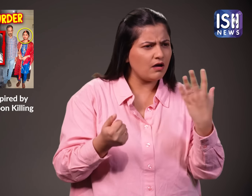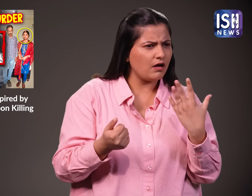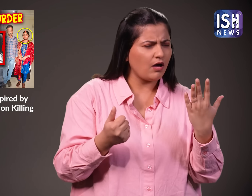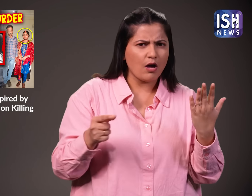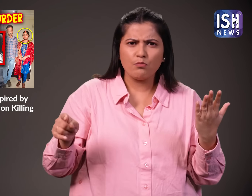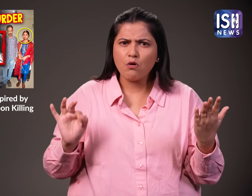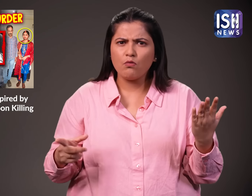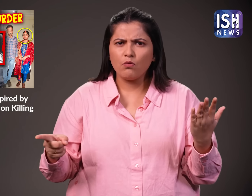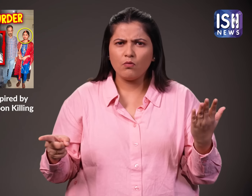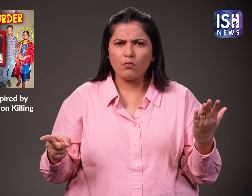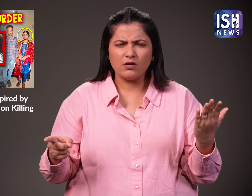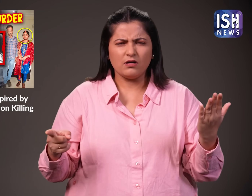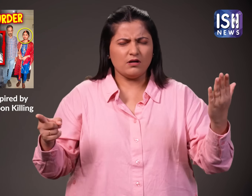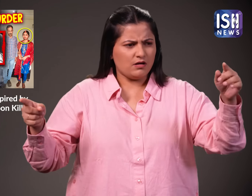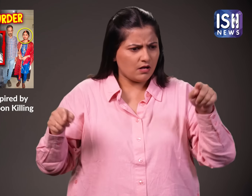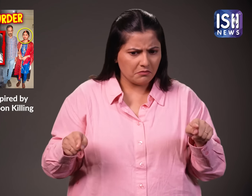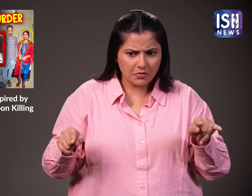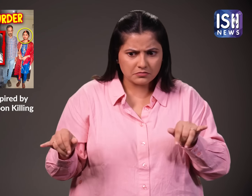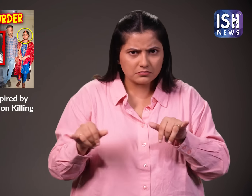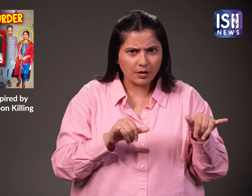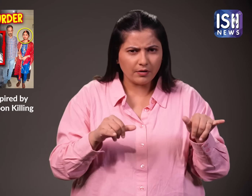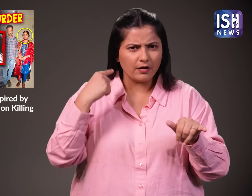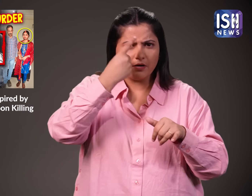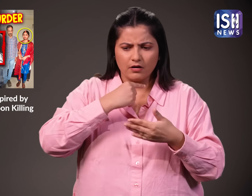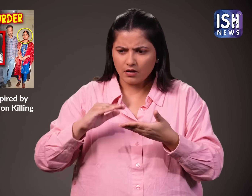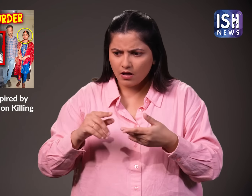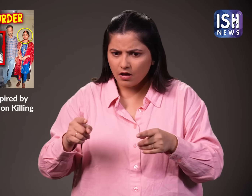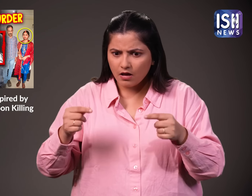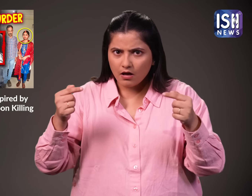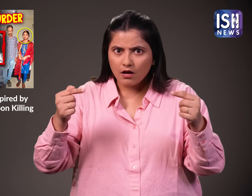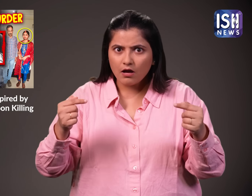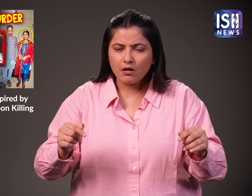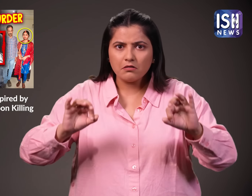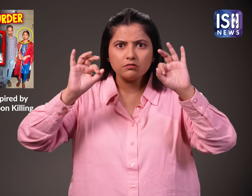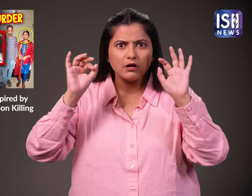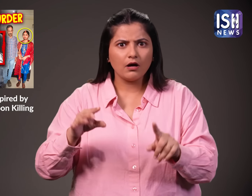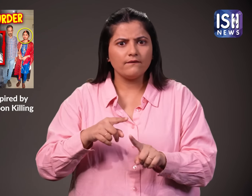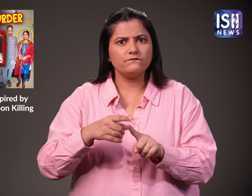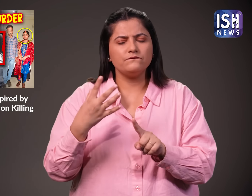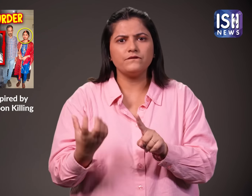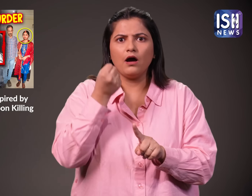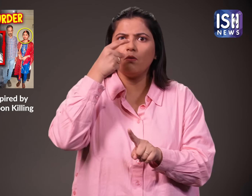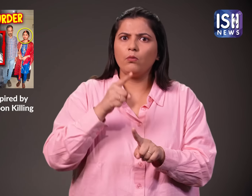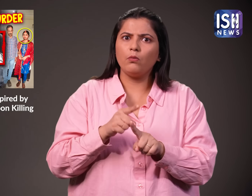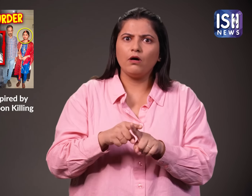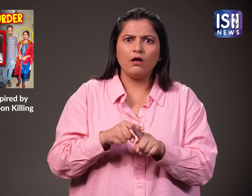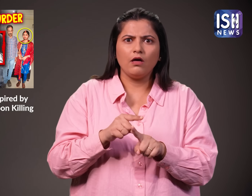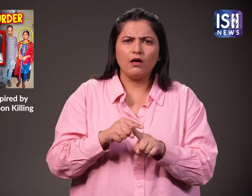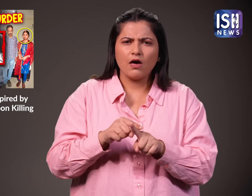The police then connected the dots and with help of wedding pictures identified the body.